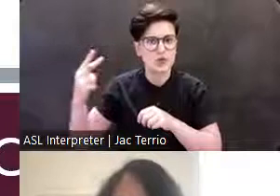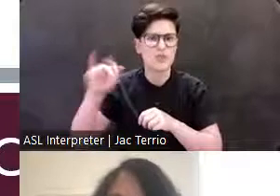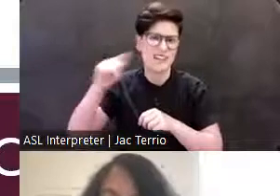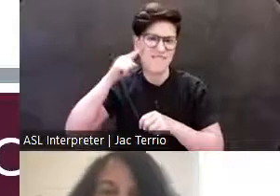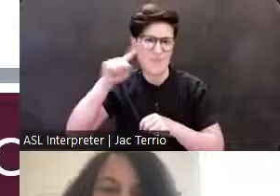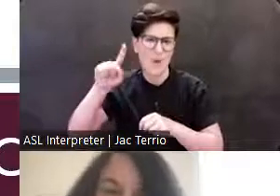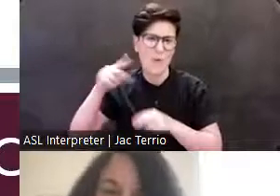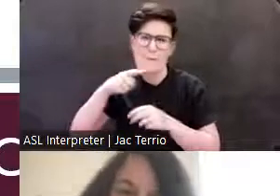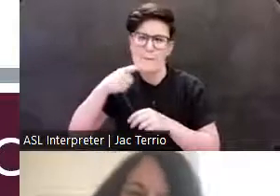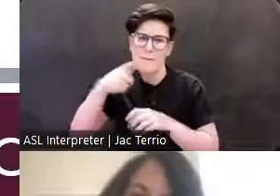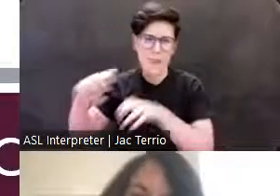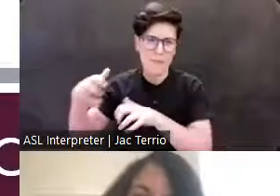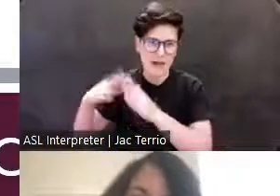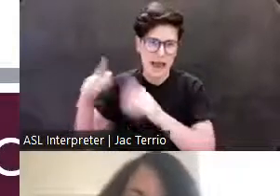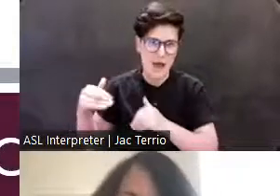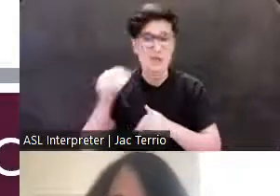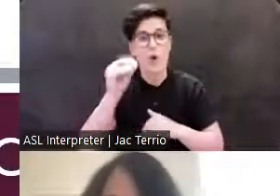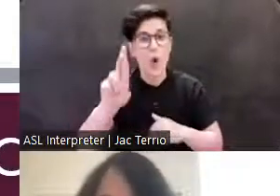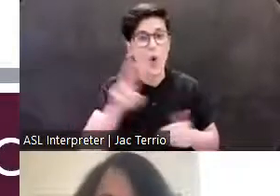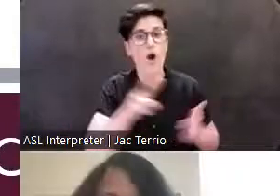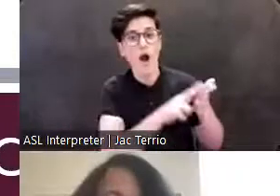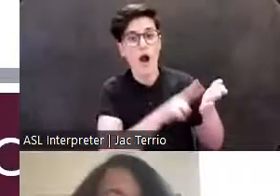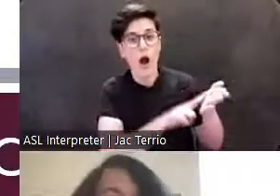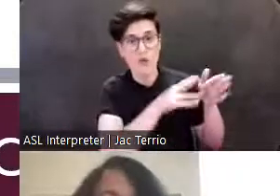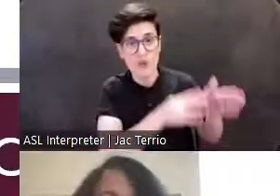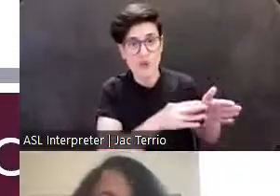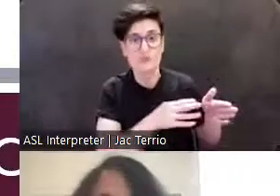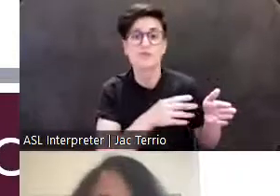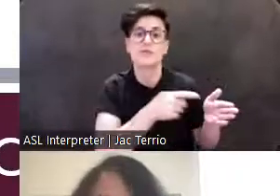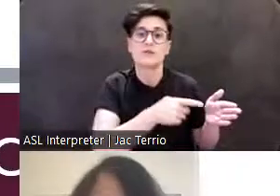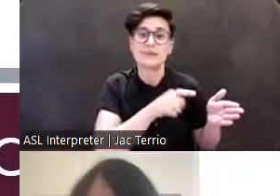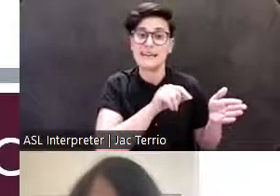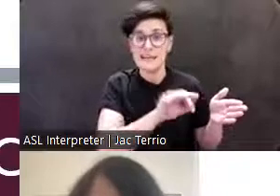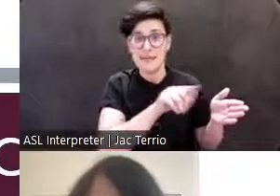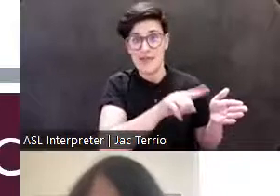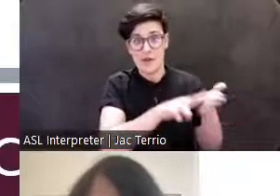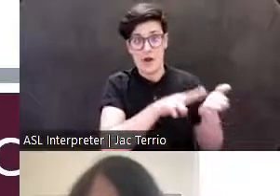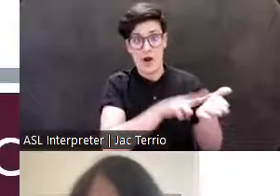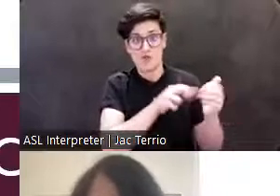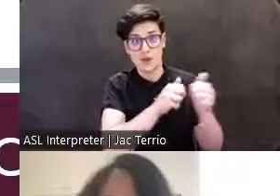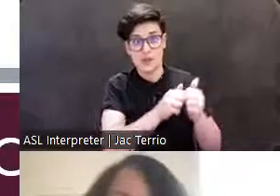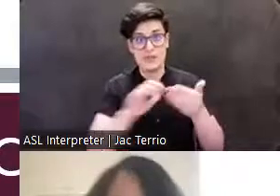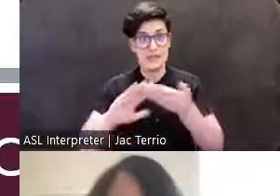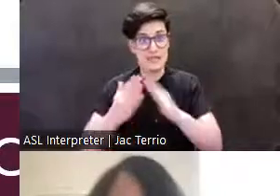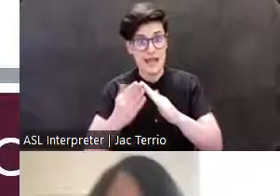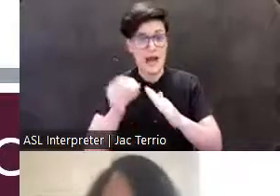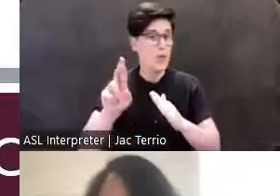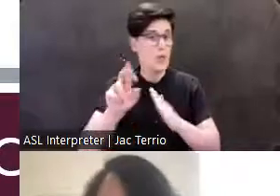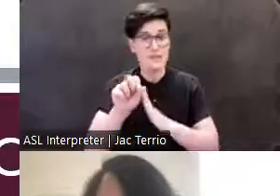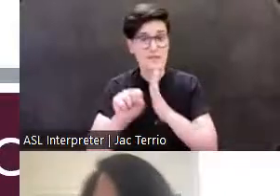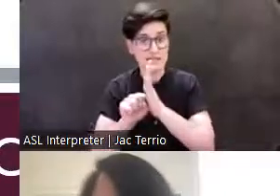who contract with a town or a state government to provide housing.